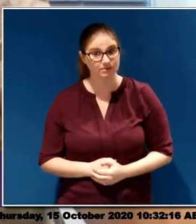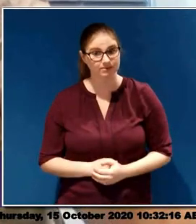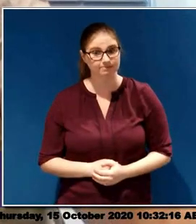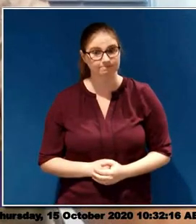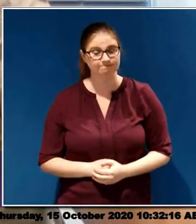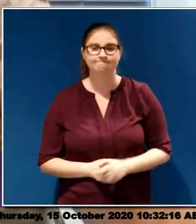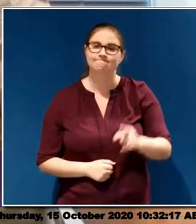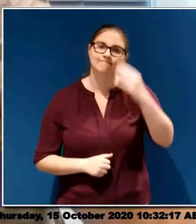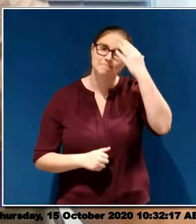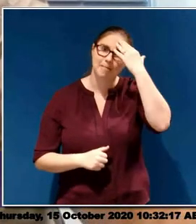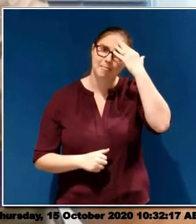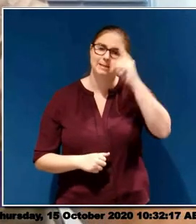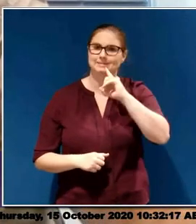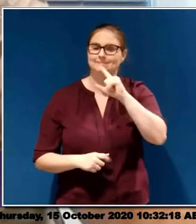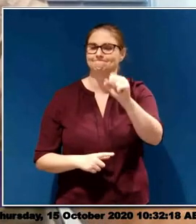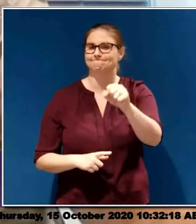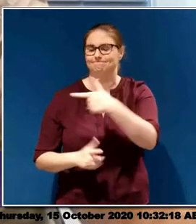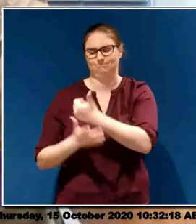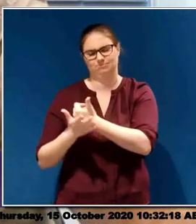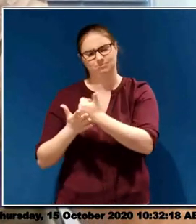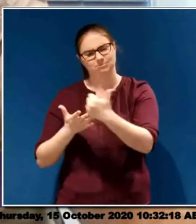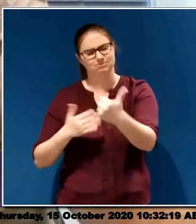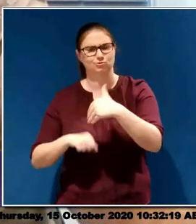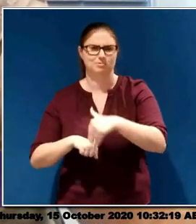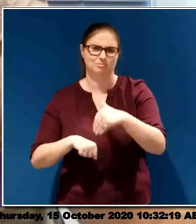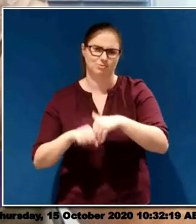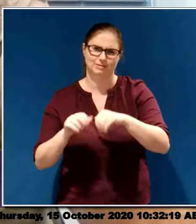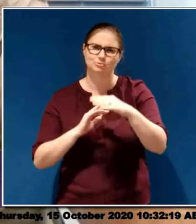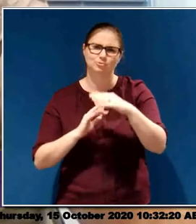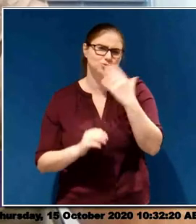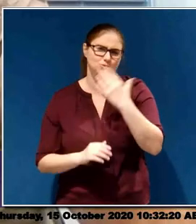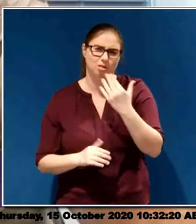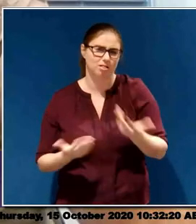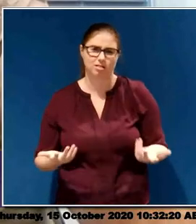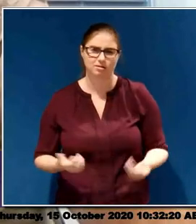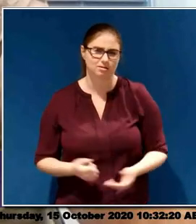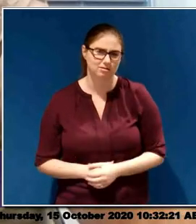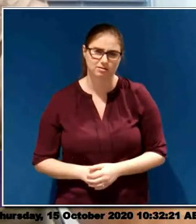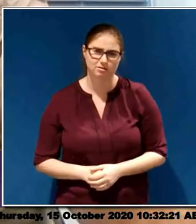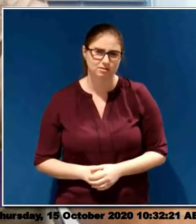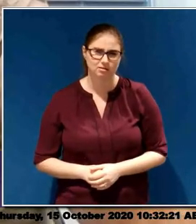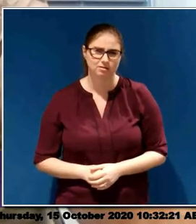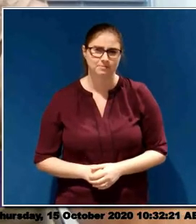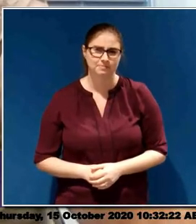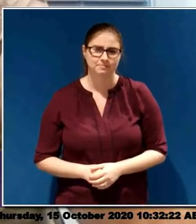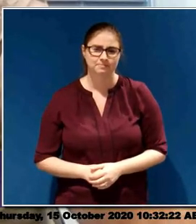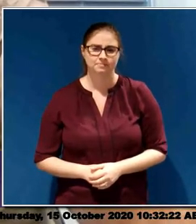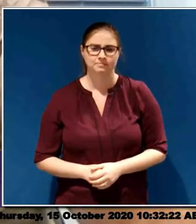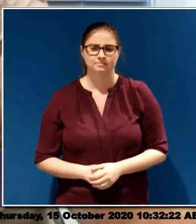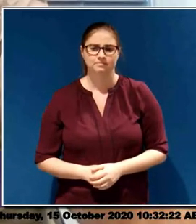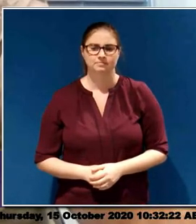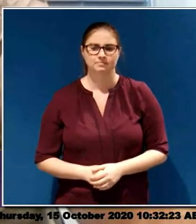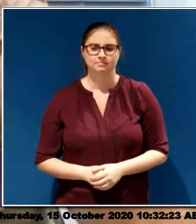I remember also I went - we were kind of really desperate on what to do with